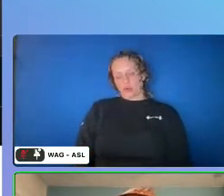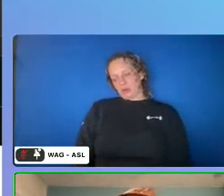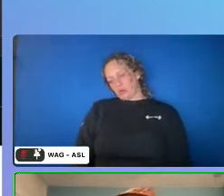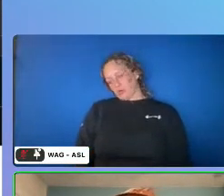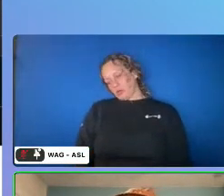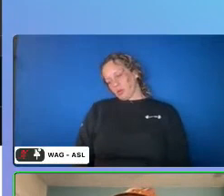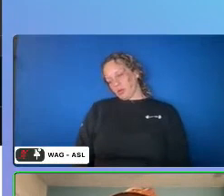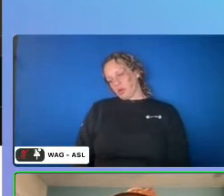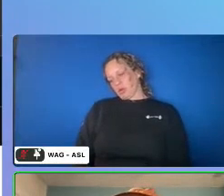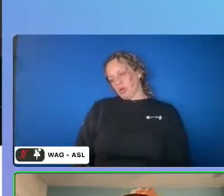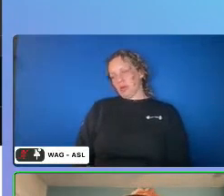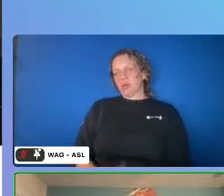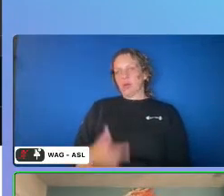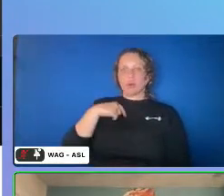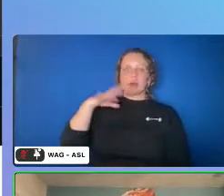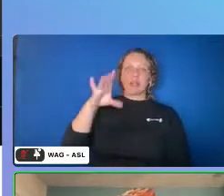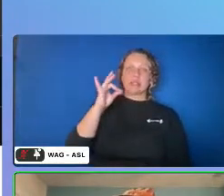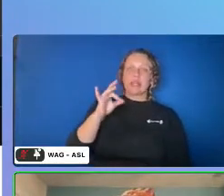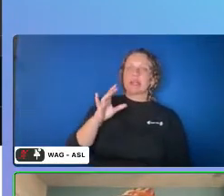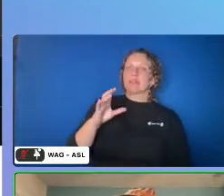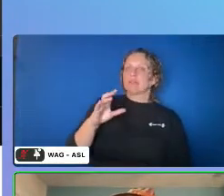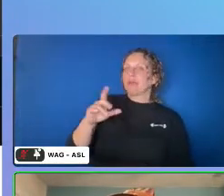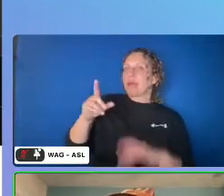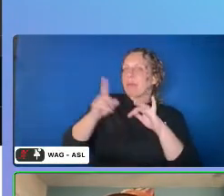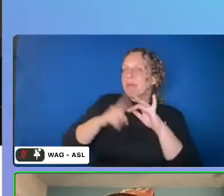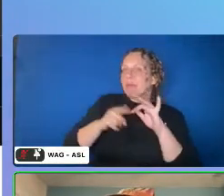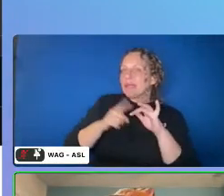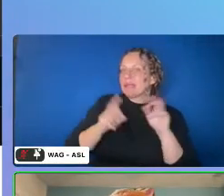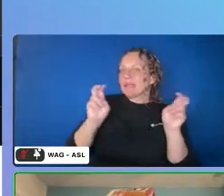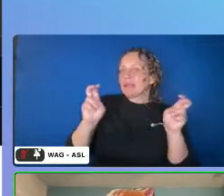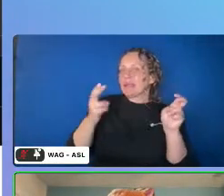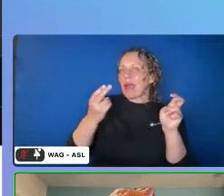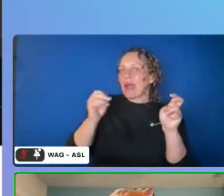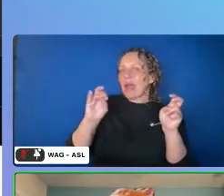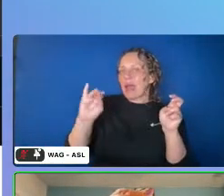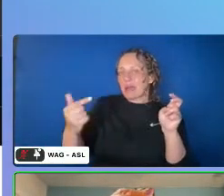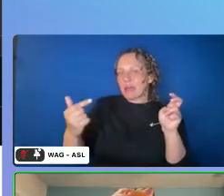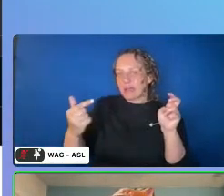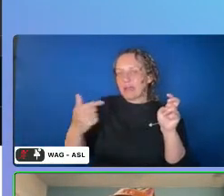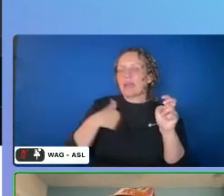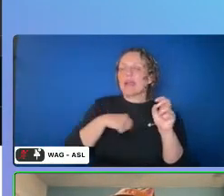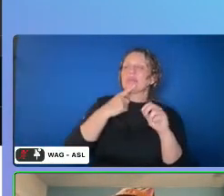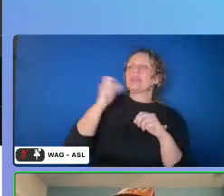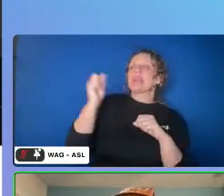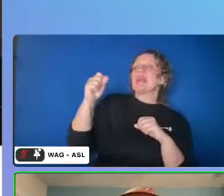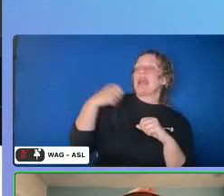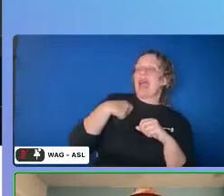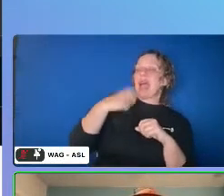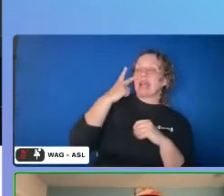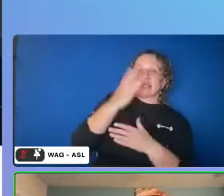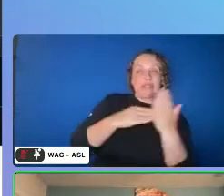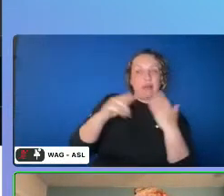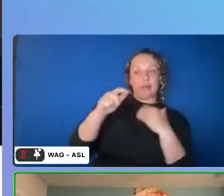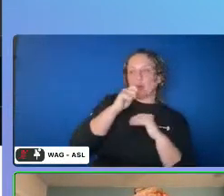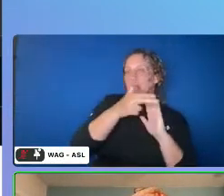We basically wanna select those missing headings. So the second question is, are there any headings we missed? And I'm gonna say, "Yes, I can see some headings that you didn't highlight."